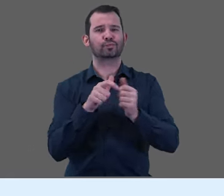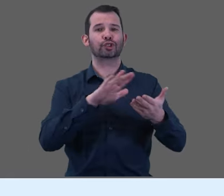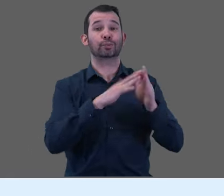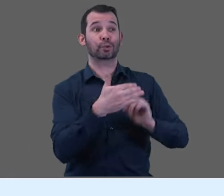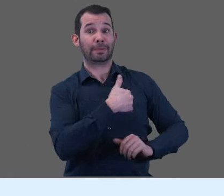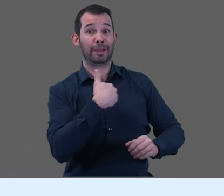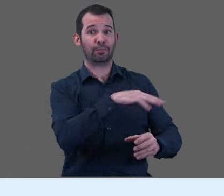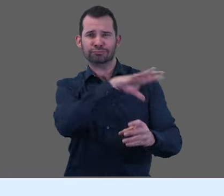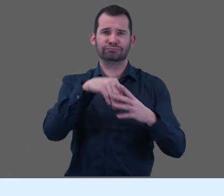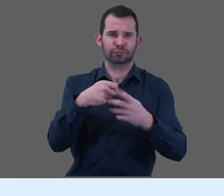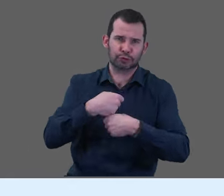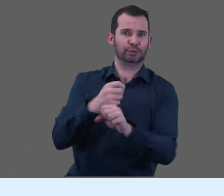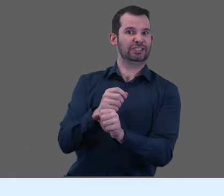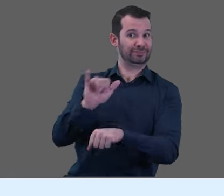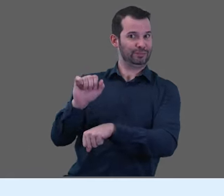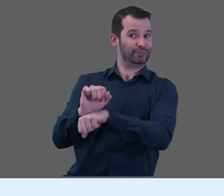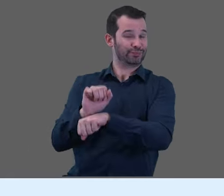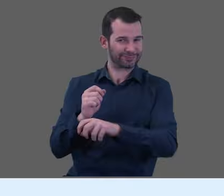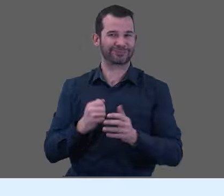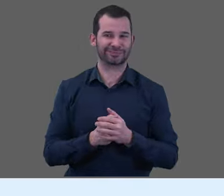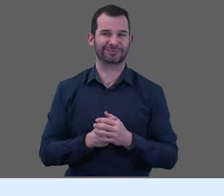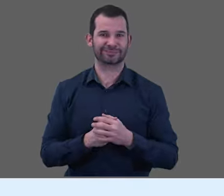with community members in the creation of work.